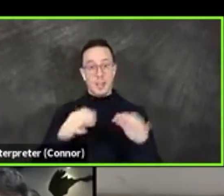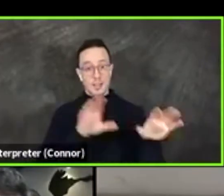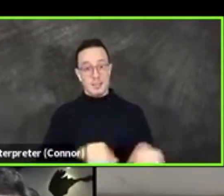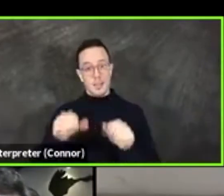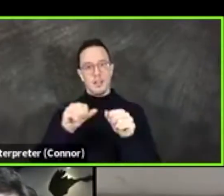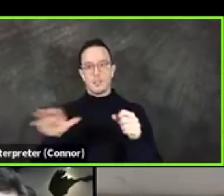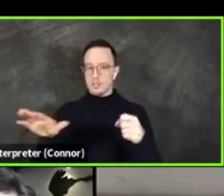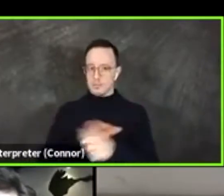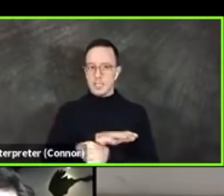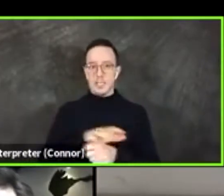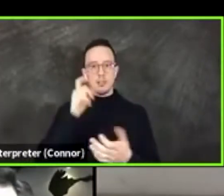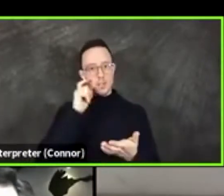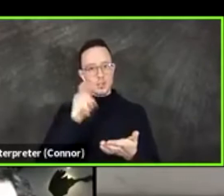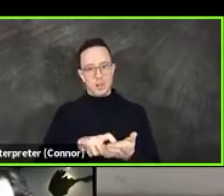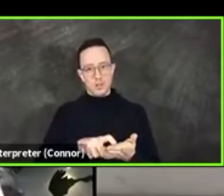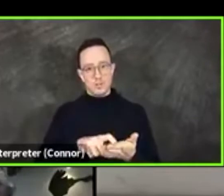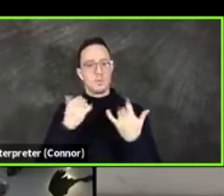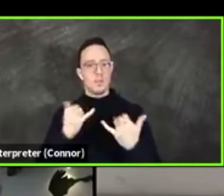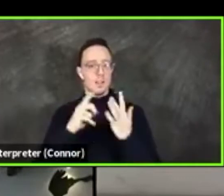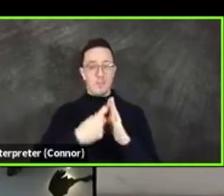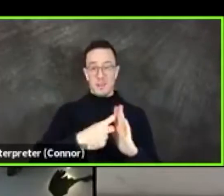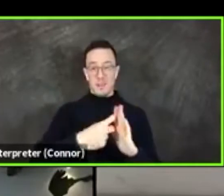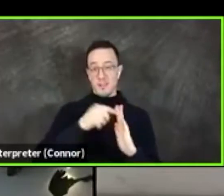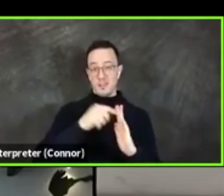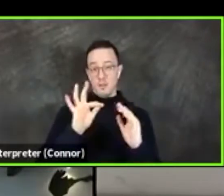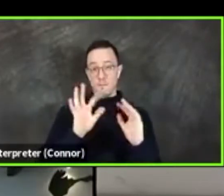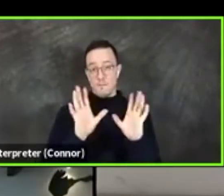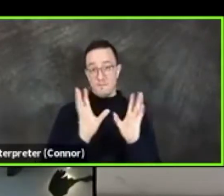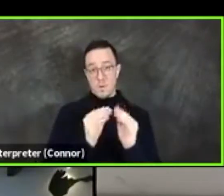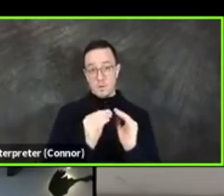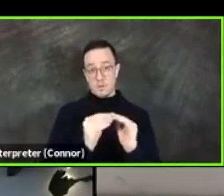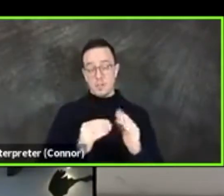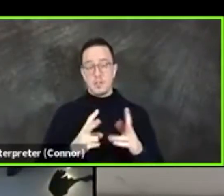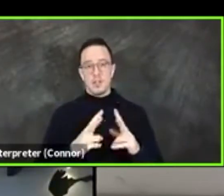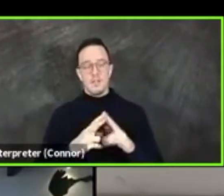INTENSIVE, ACKNOWLEDGMENT, FULL OF SUCH,